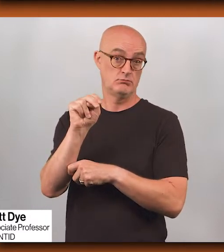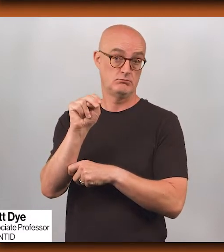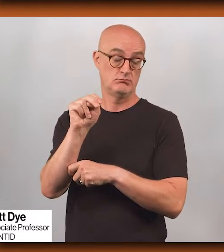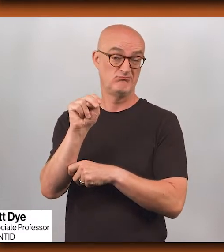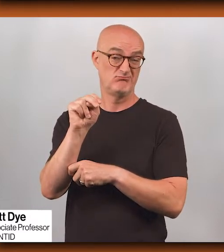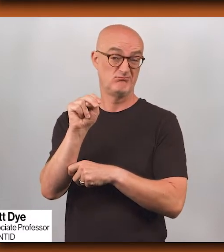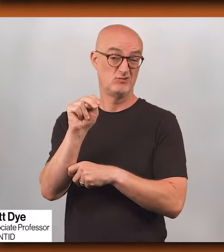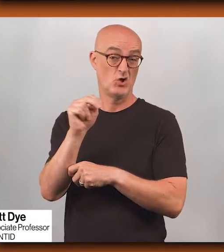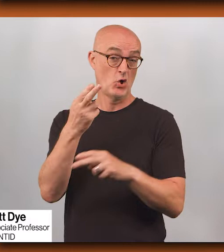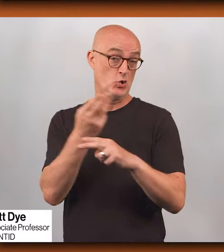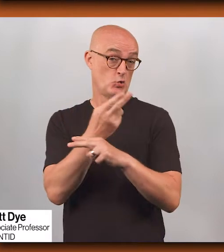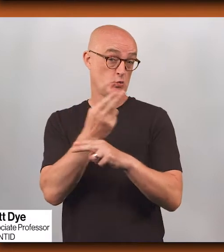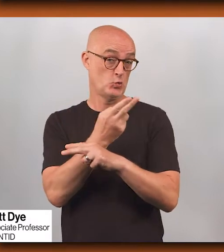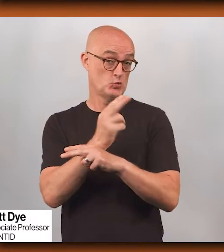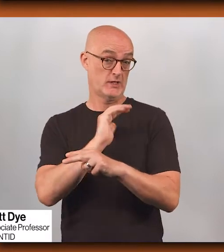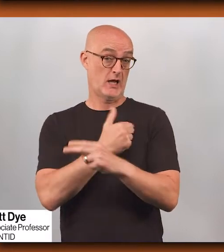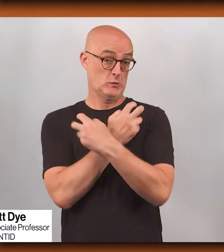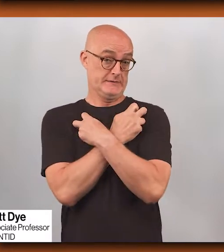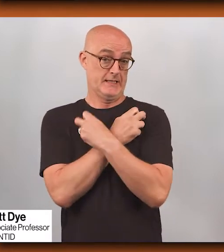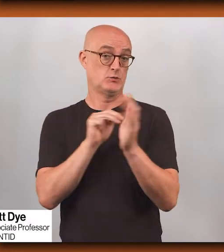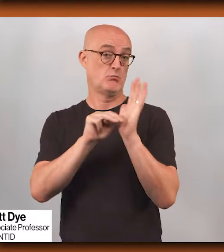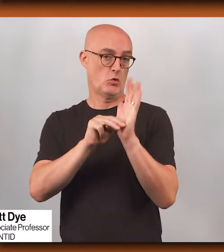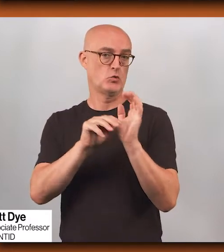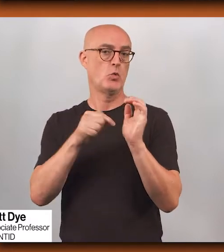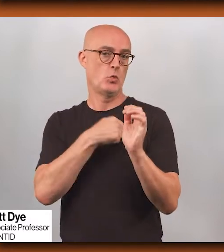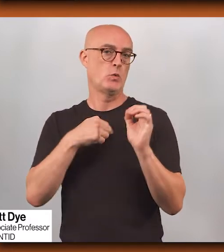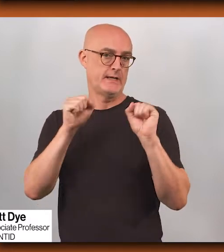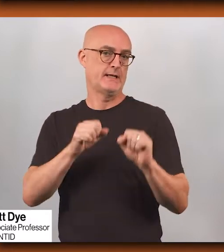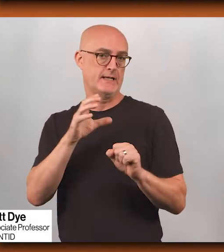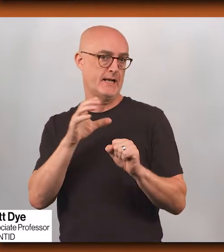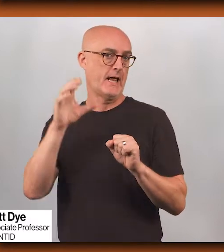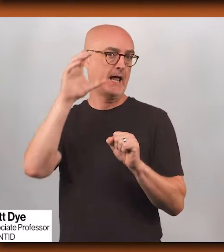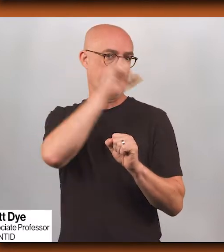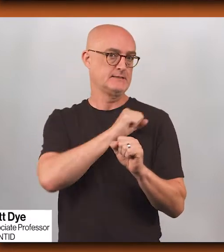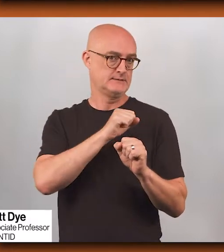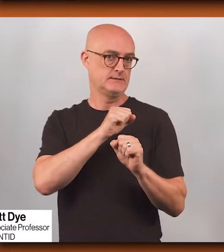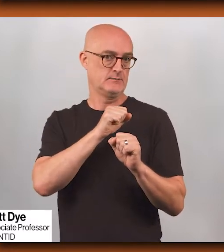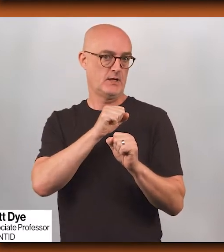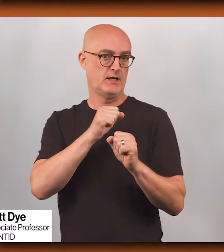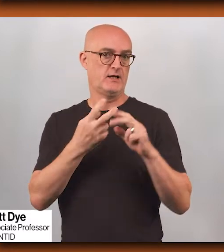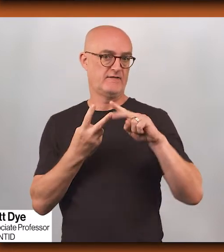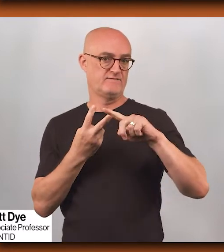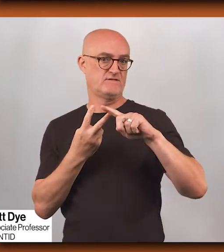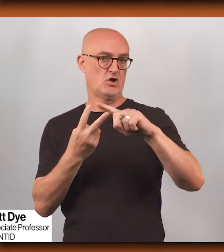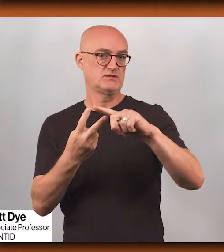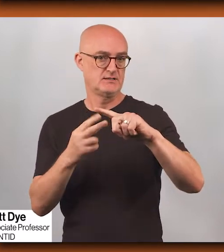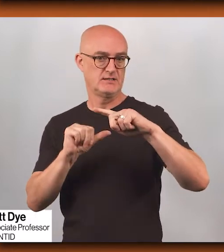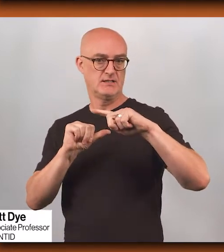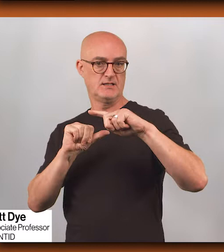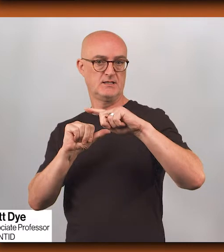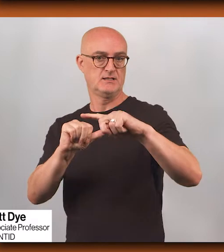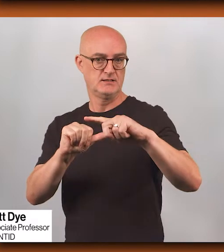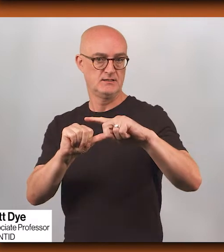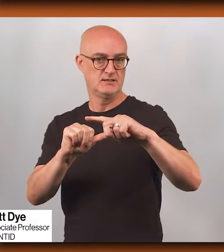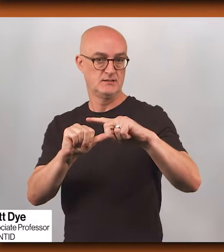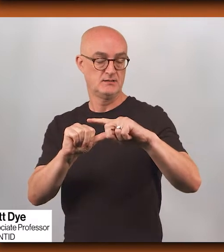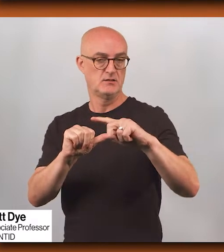and accelerations from the limb positions, and then we input the masses, rigid bodies for each limb,